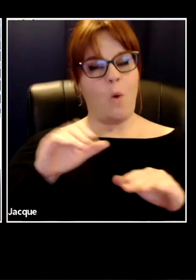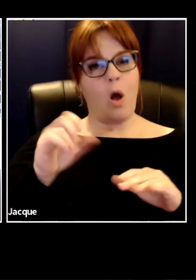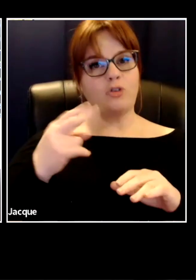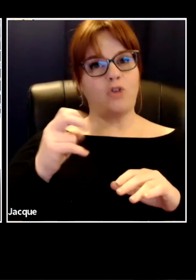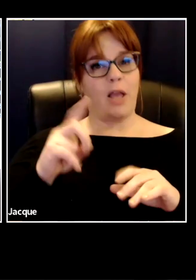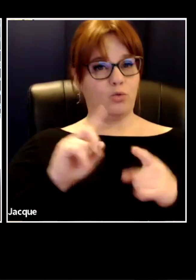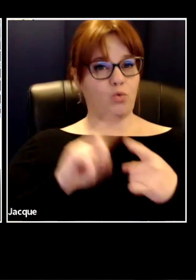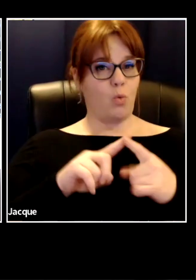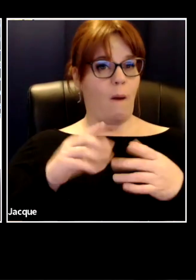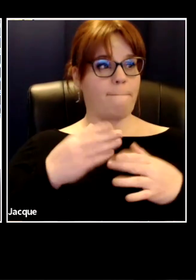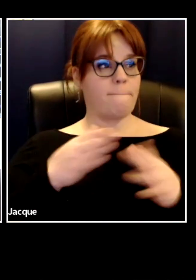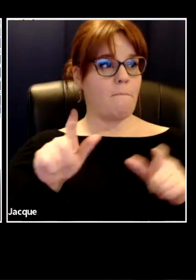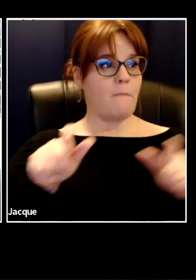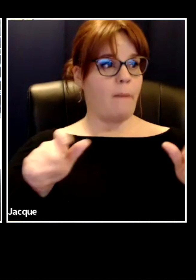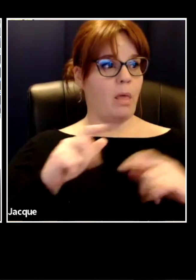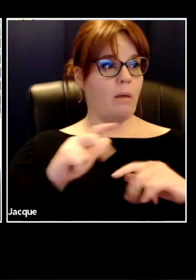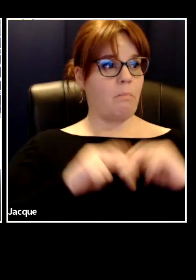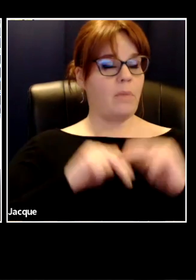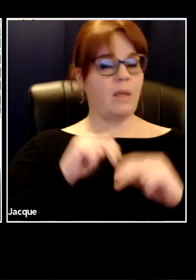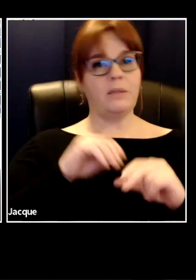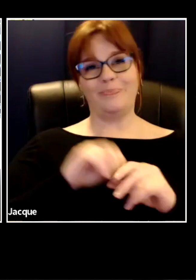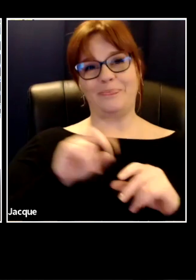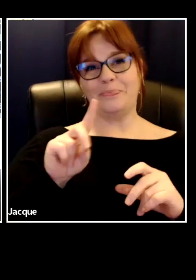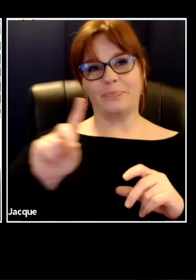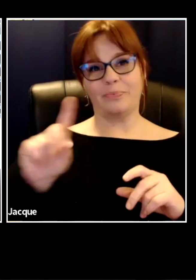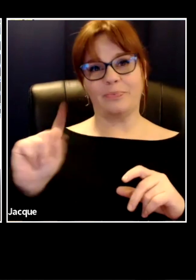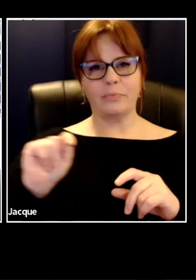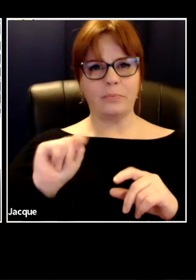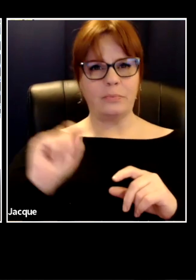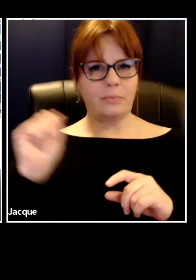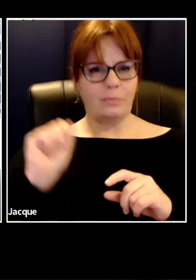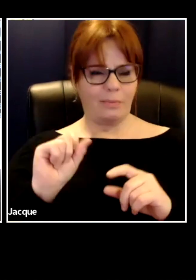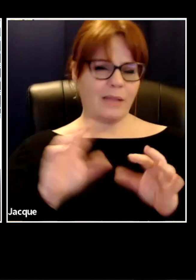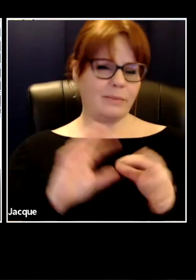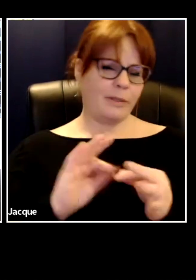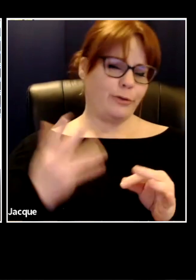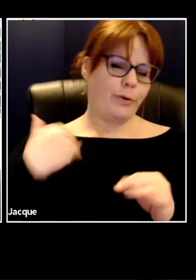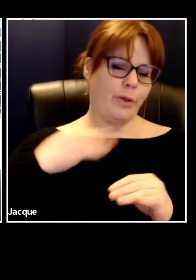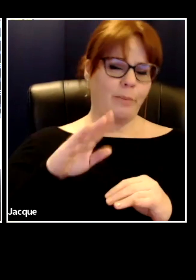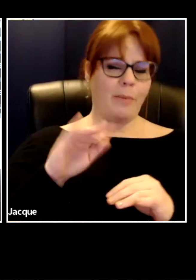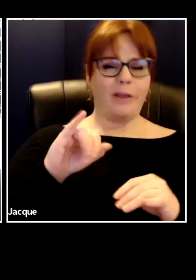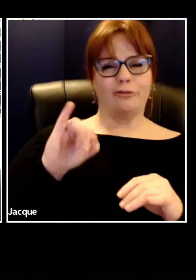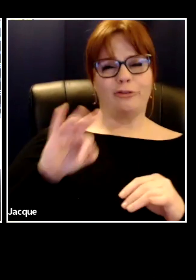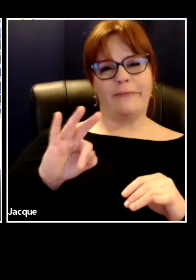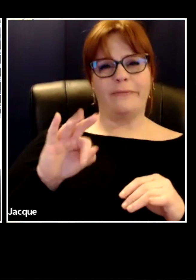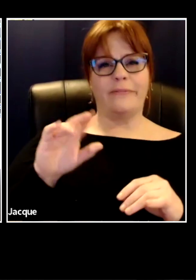downtown Seattle. As mentioned earlier by Jeff, um downtown Seattle is somewhat challenging because